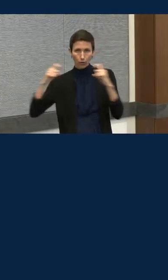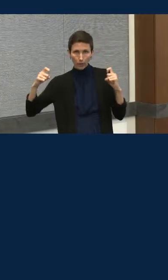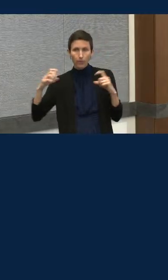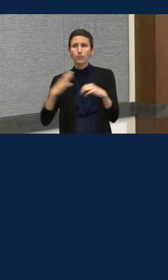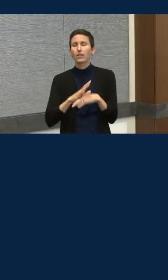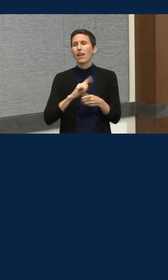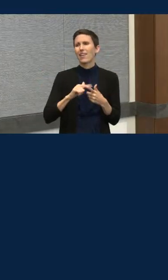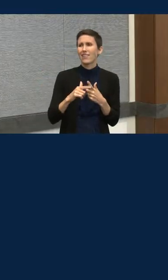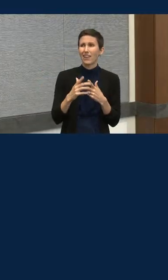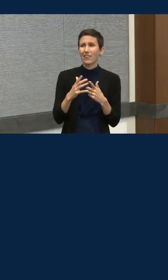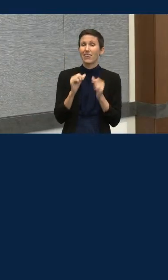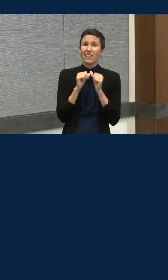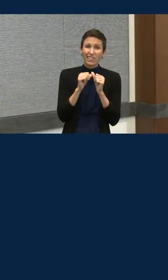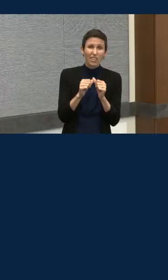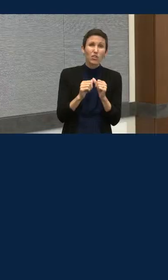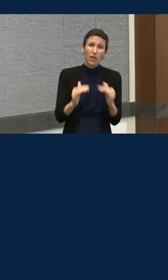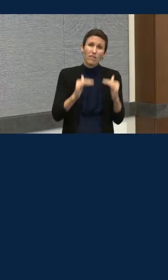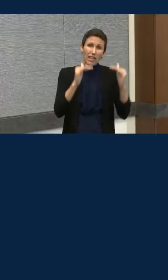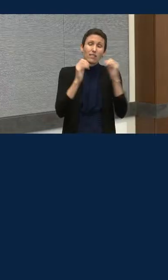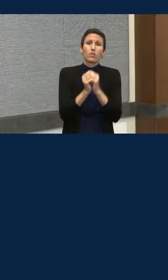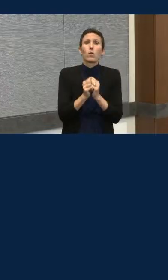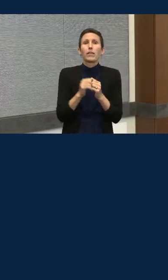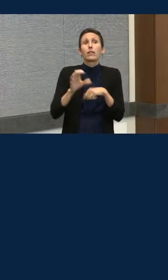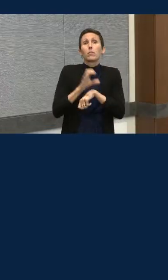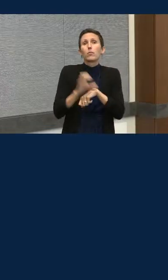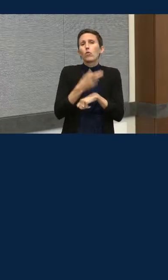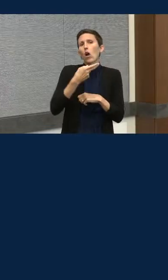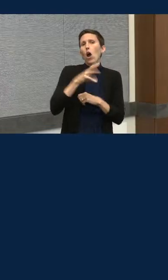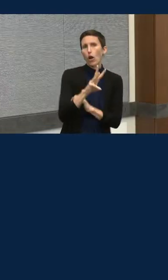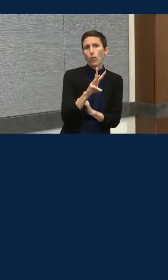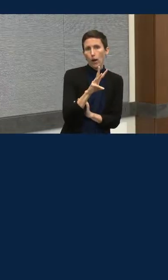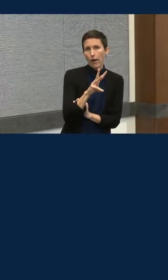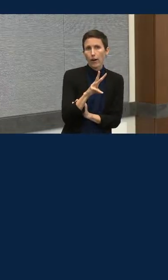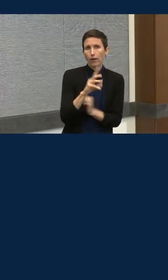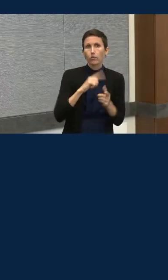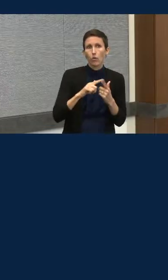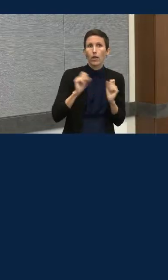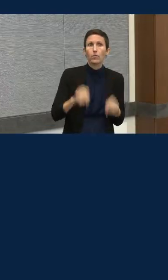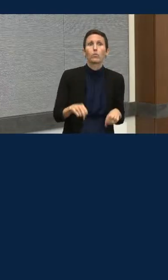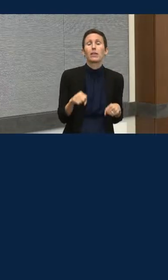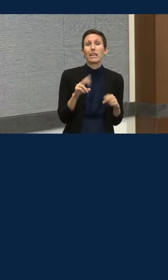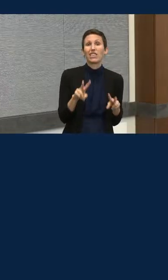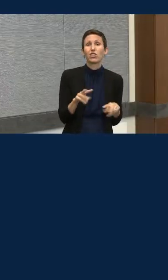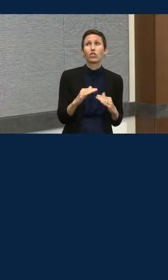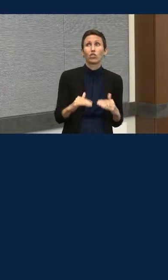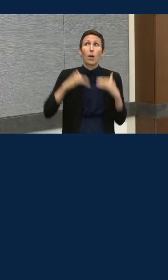the computing hardware so that we can move to 3D and eventually